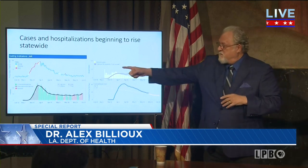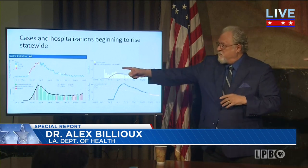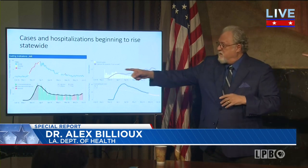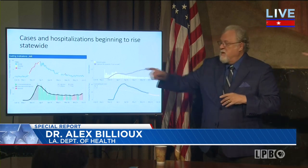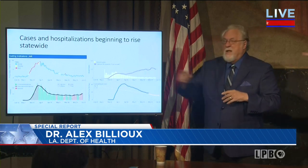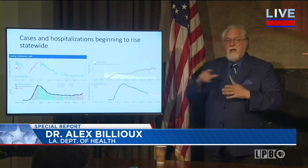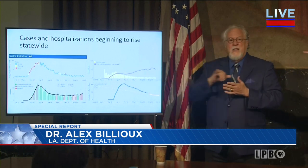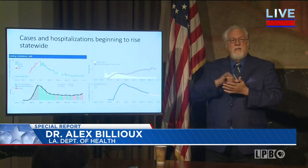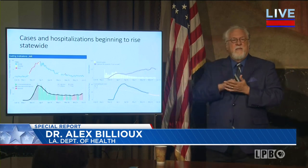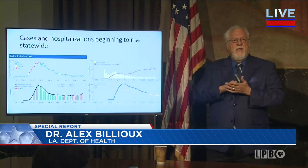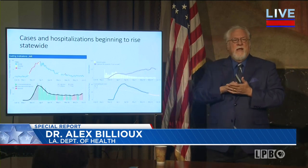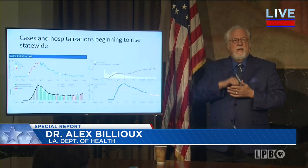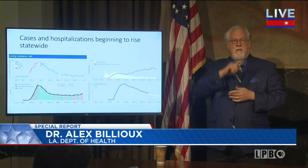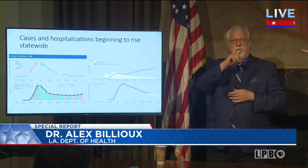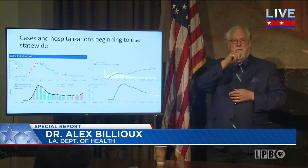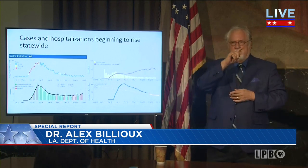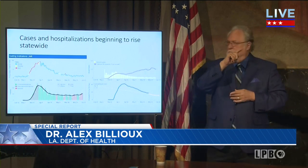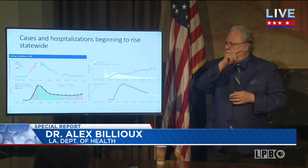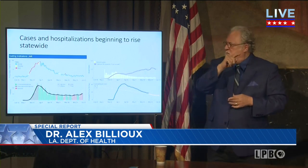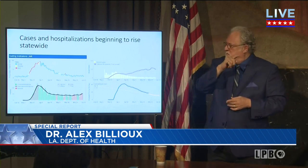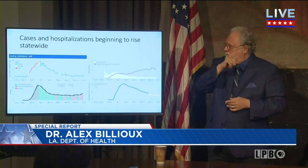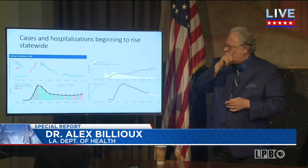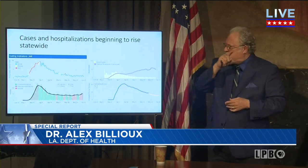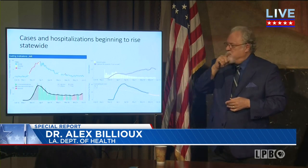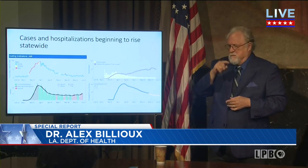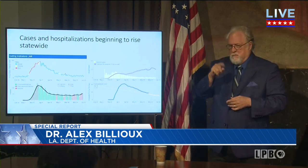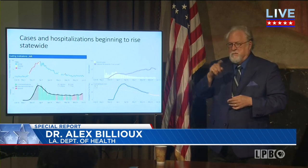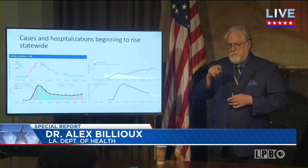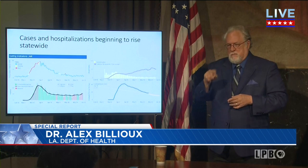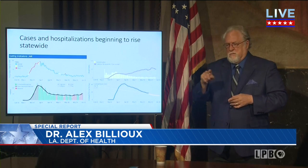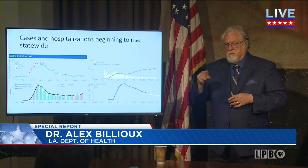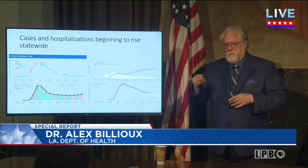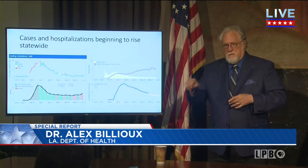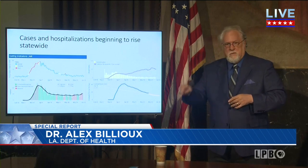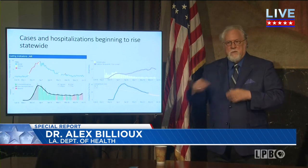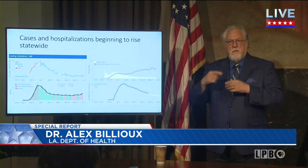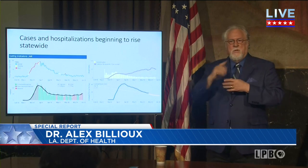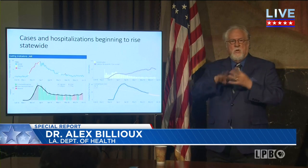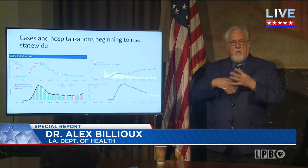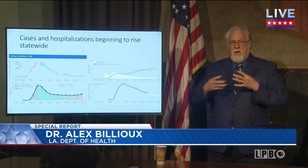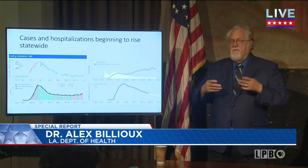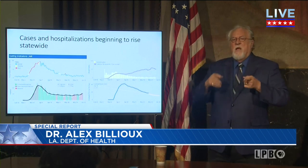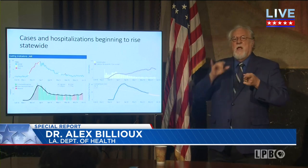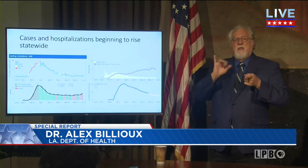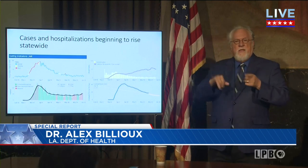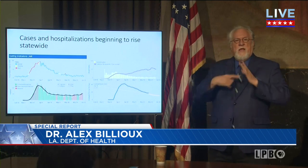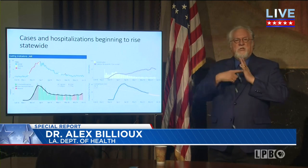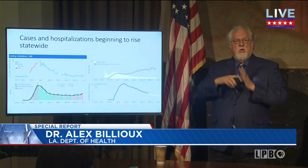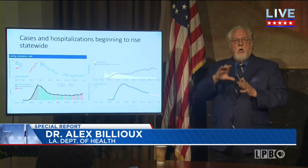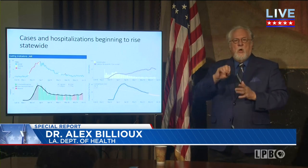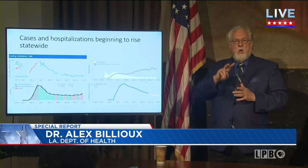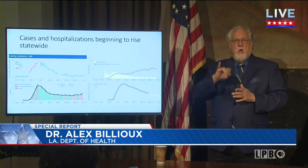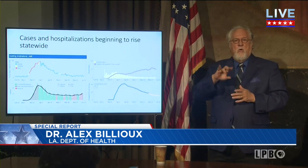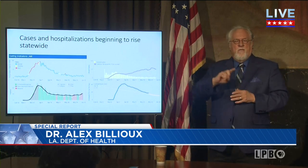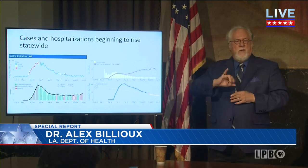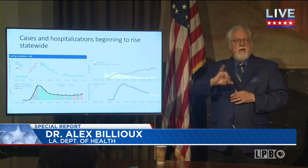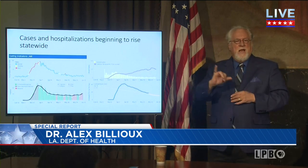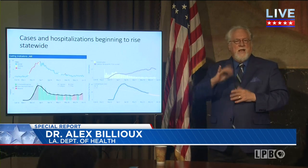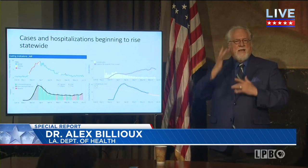UNDERSTAND WHAT WE'RE LOOKING AT AND THIS WILL HELP US MOVE THROUGH THE OTHER REGIONS AS WELL. IN THE UPPER LEFT HAND CORNER